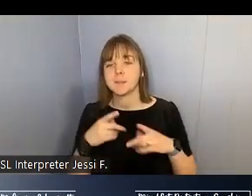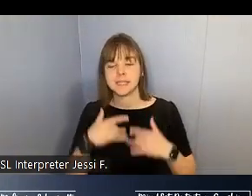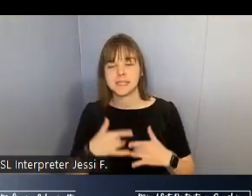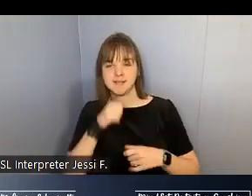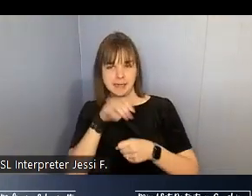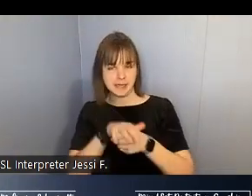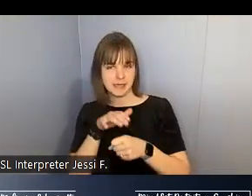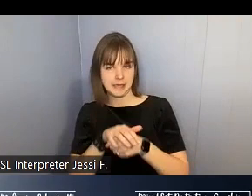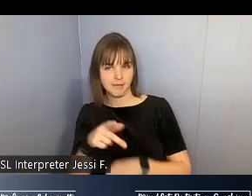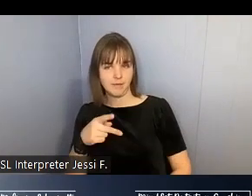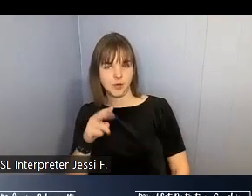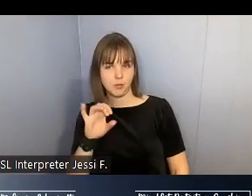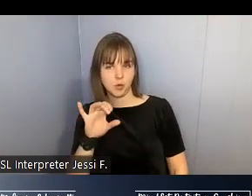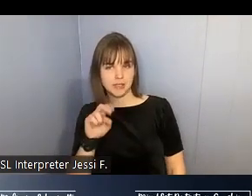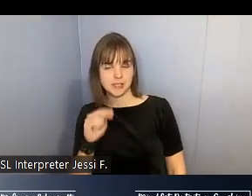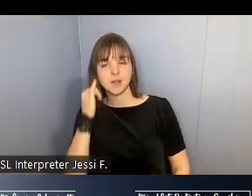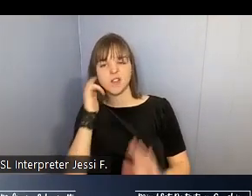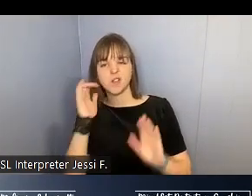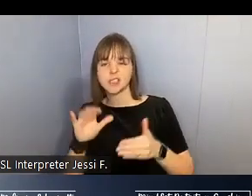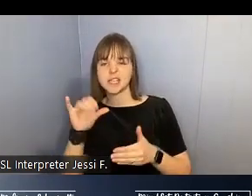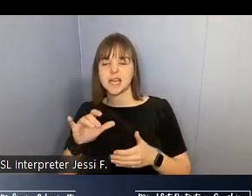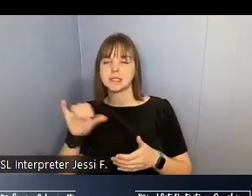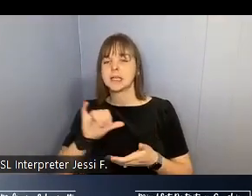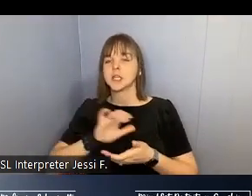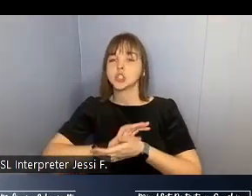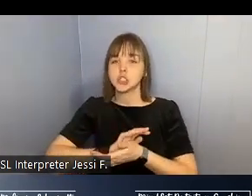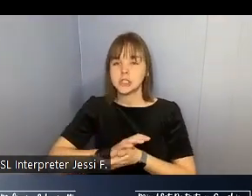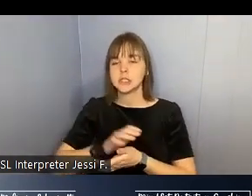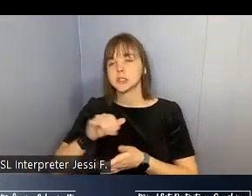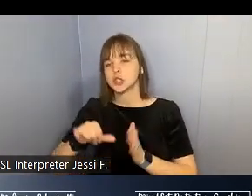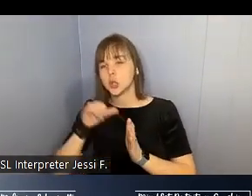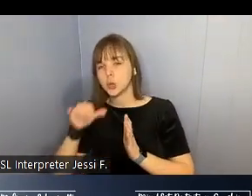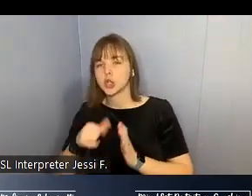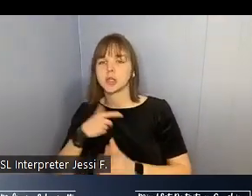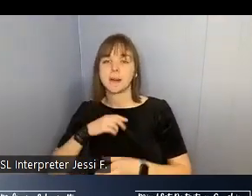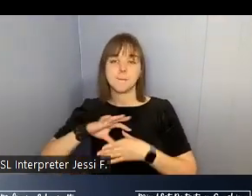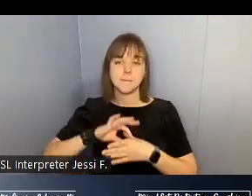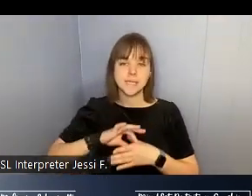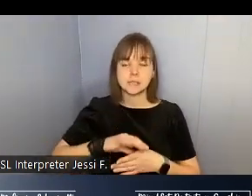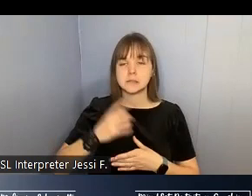So if you look at your protein first and maybe that's where you start to make some progress and start to increase your protein over time,